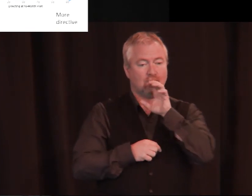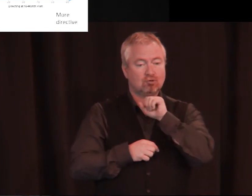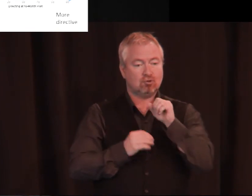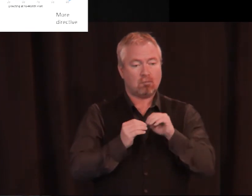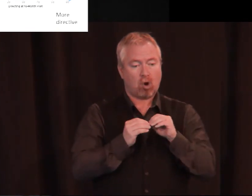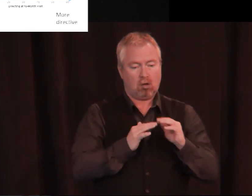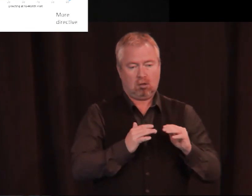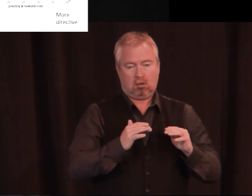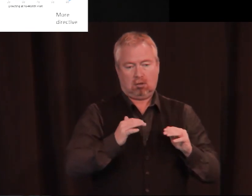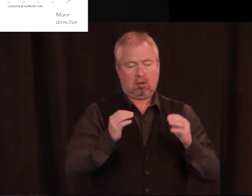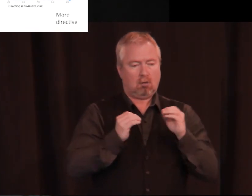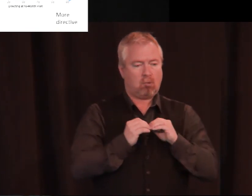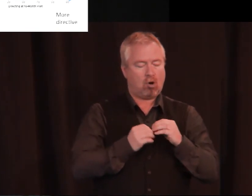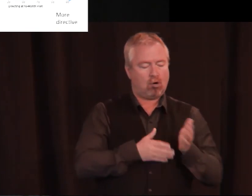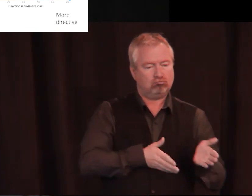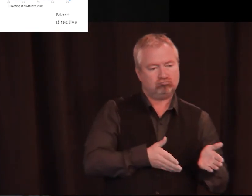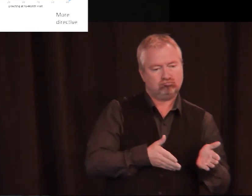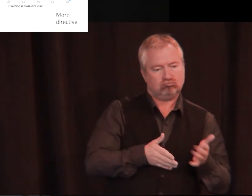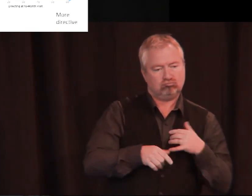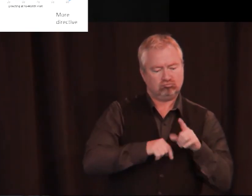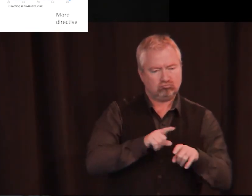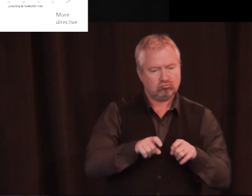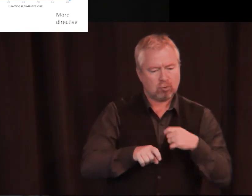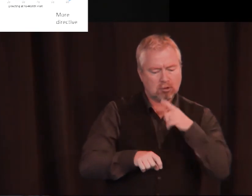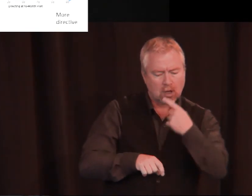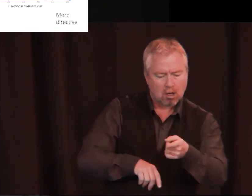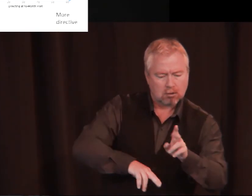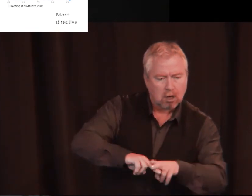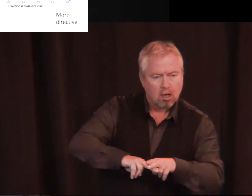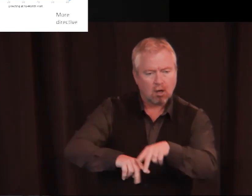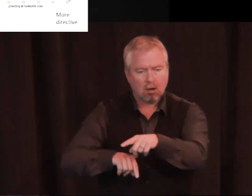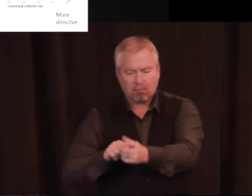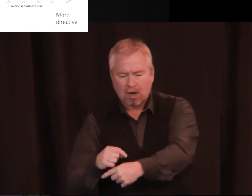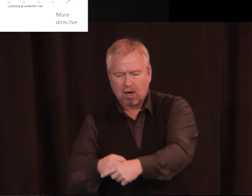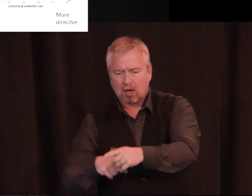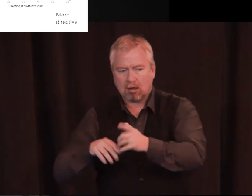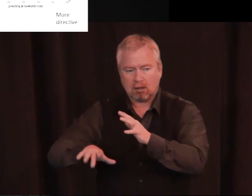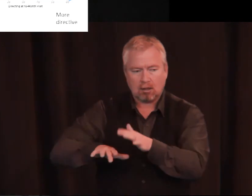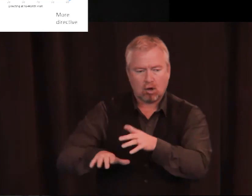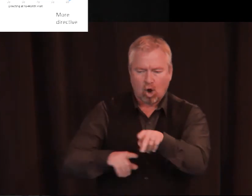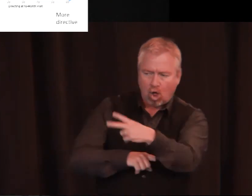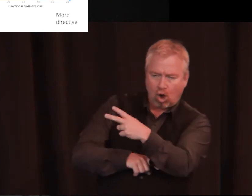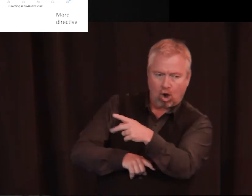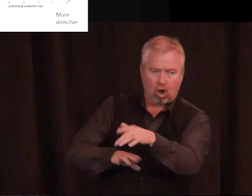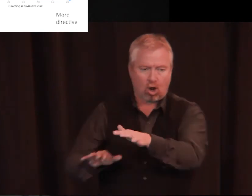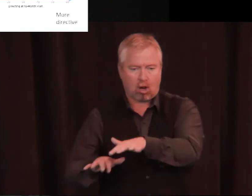they were doing more things like sit down, stop that, come here. I should also add, this task is boring.